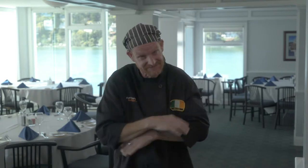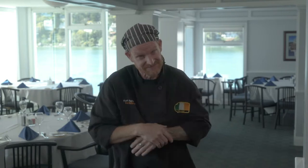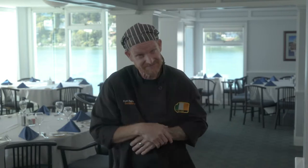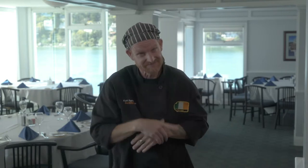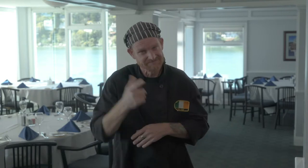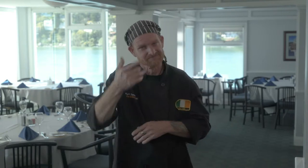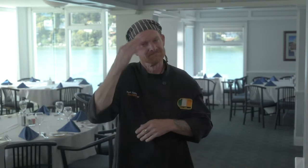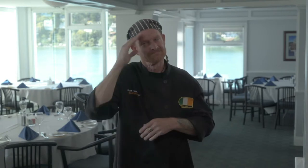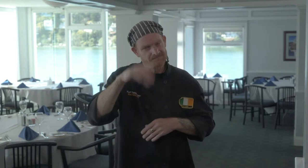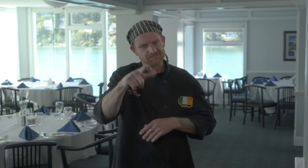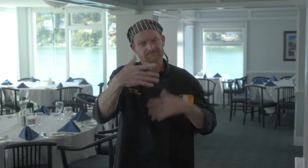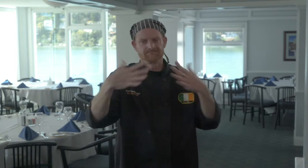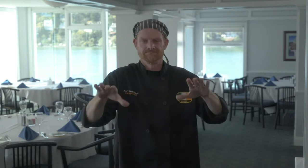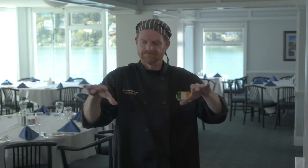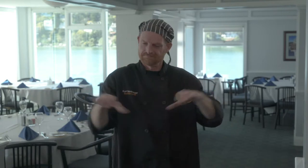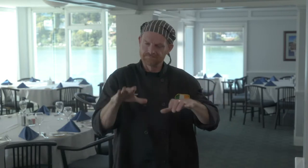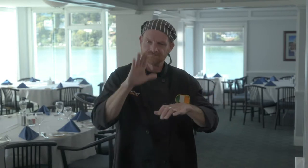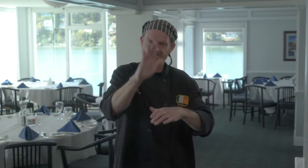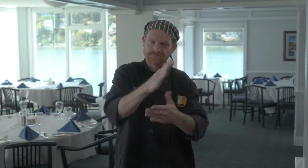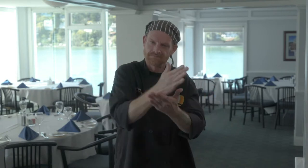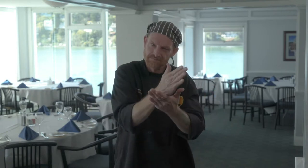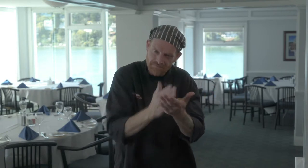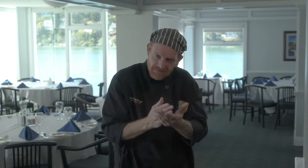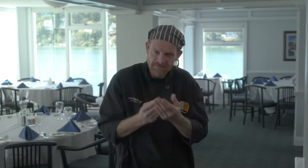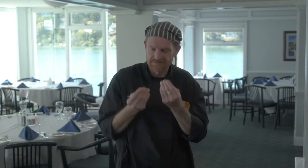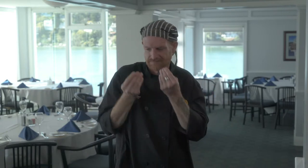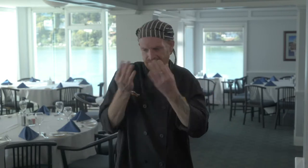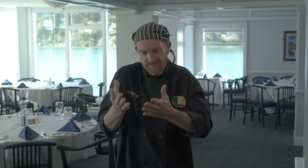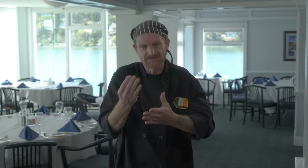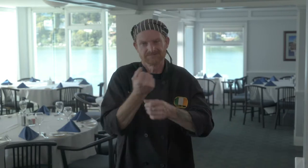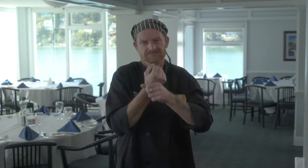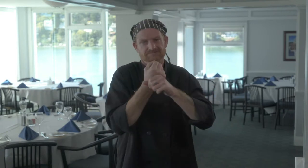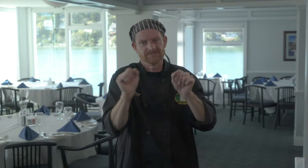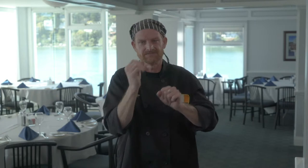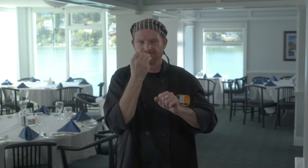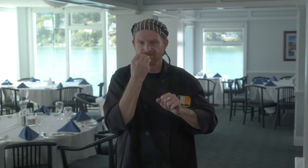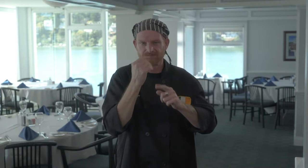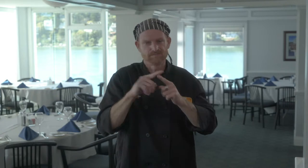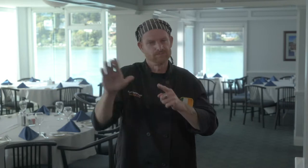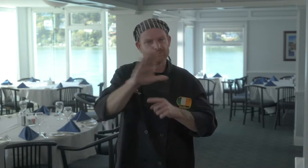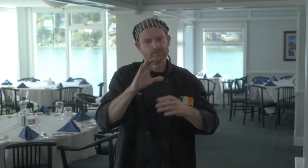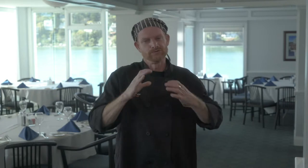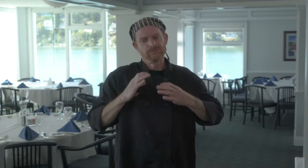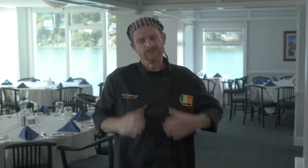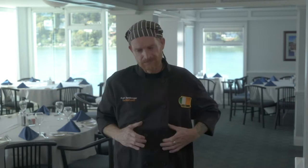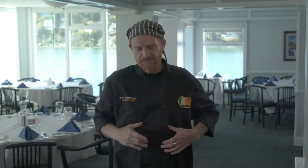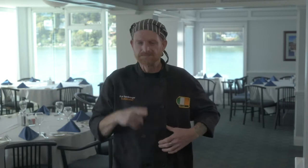and know you have done your part to provide safe food to all your customers.